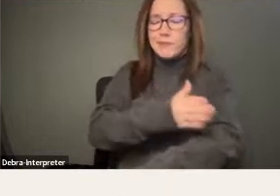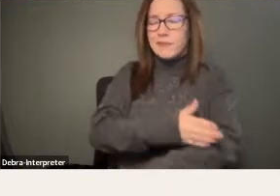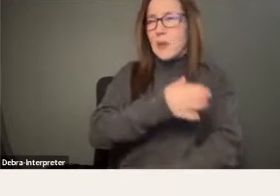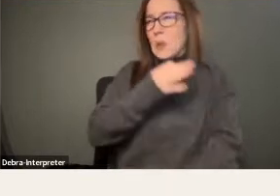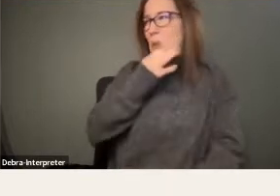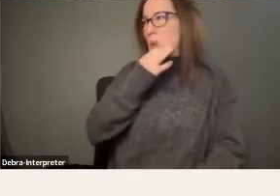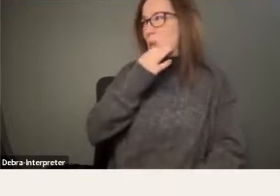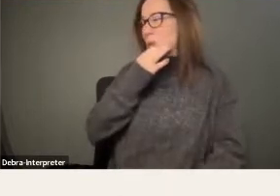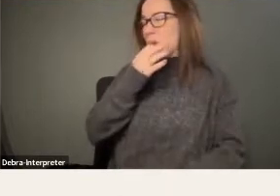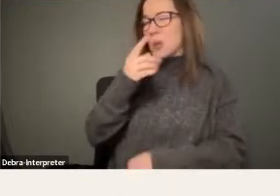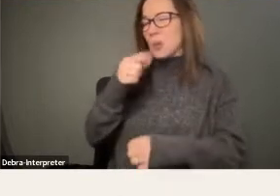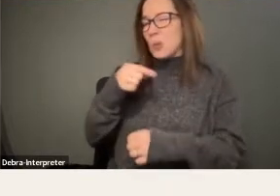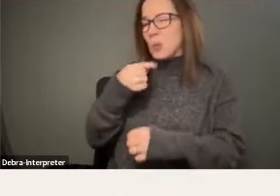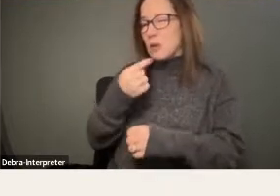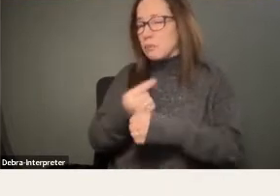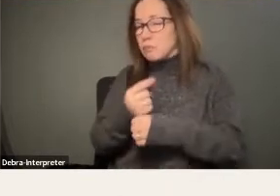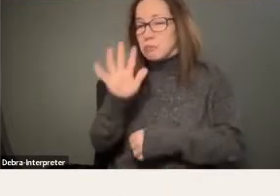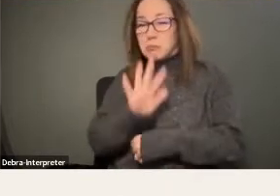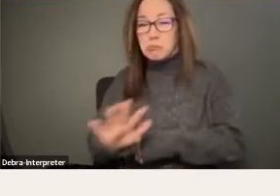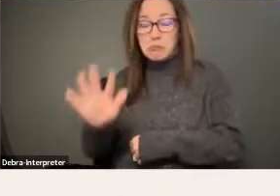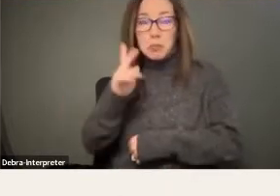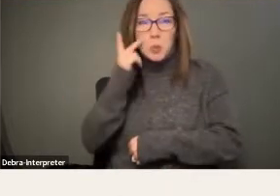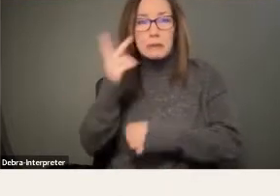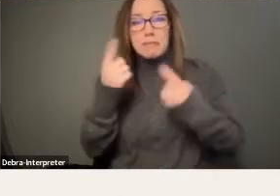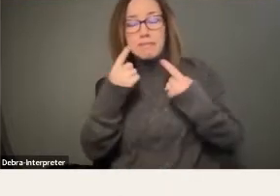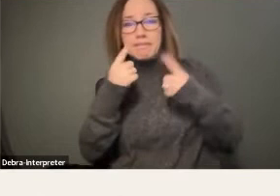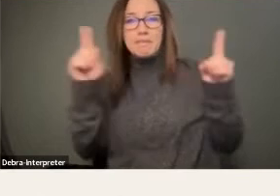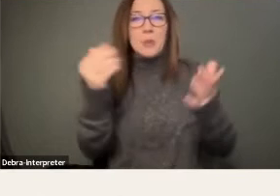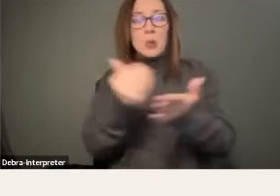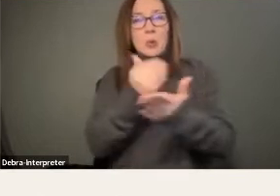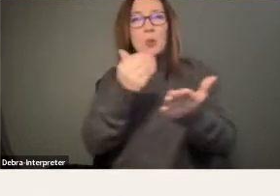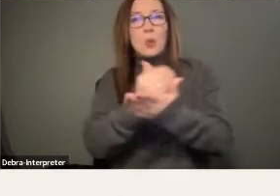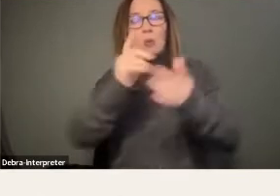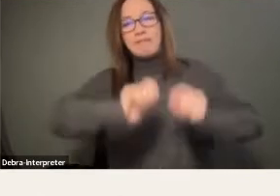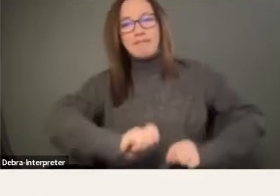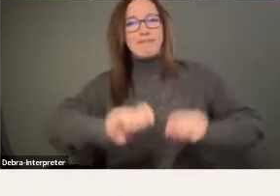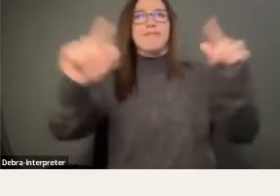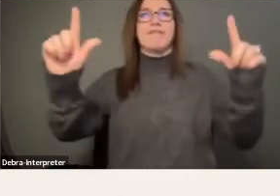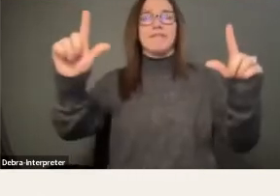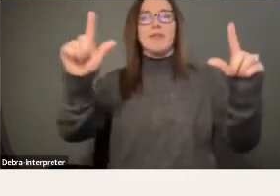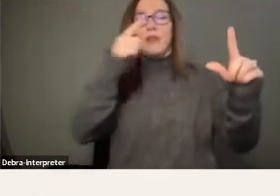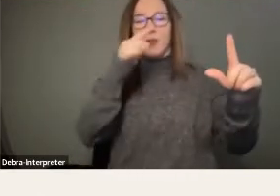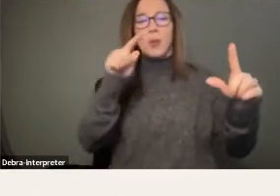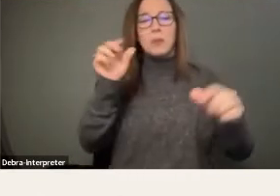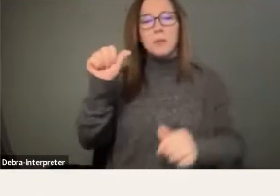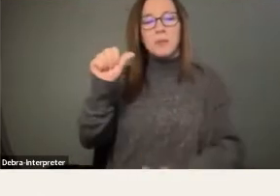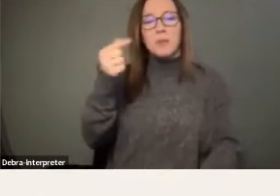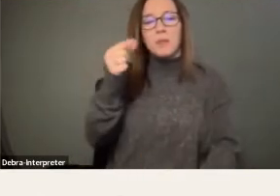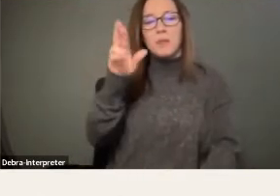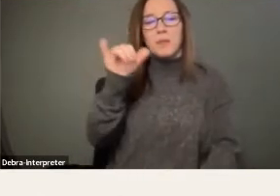So we are aware of it and we are working on makingI proofments and hopefully in the year or so you will